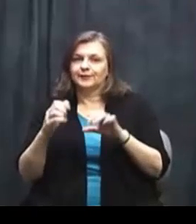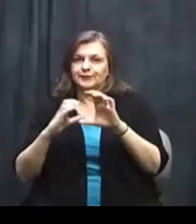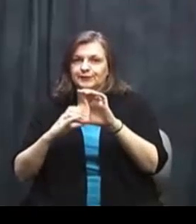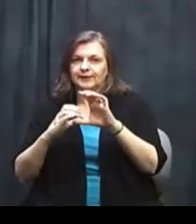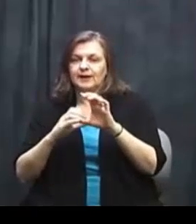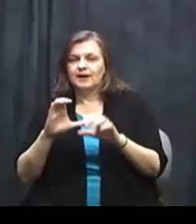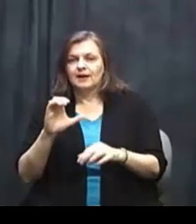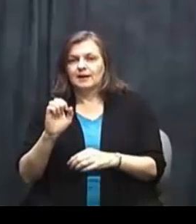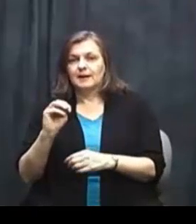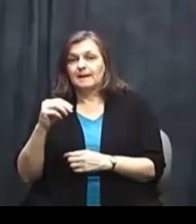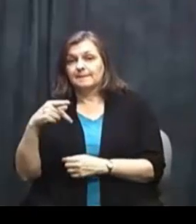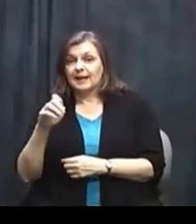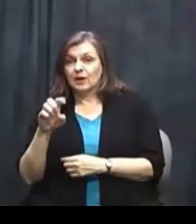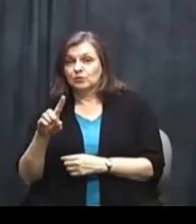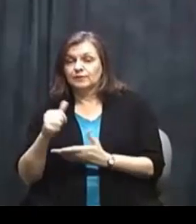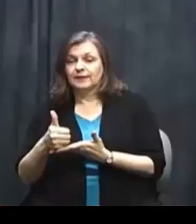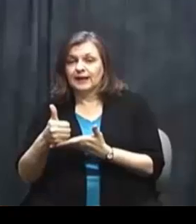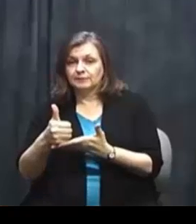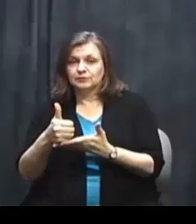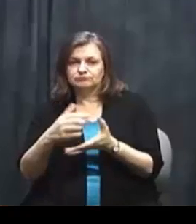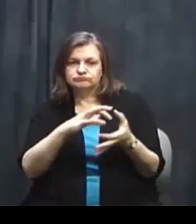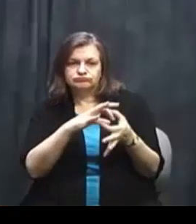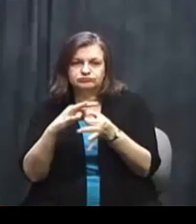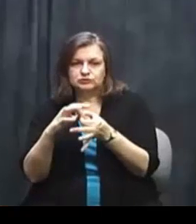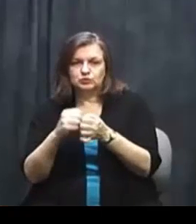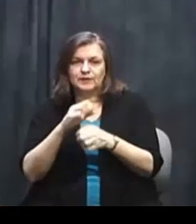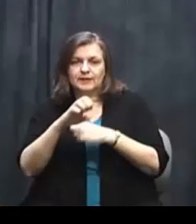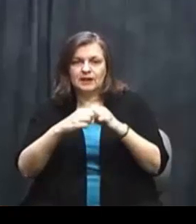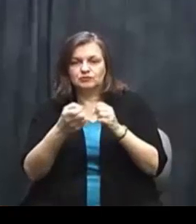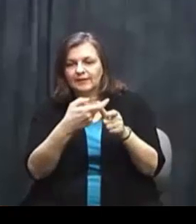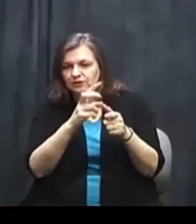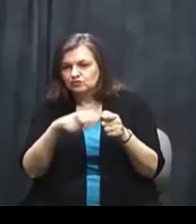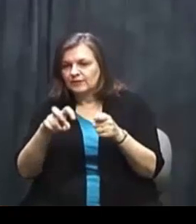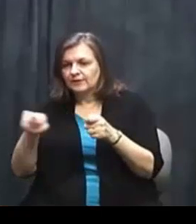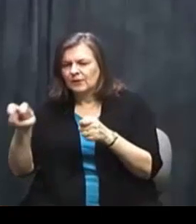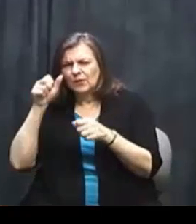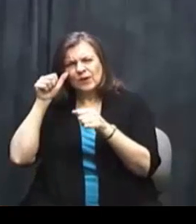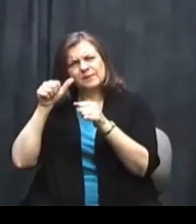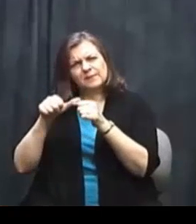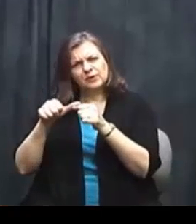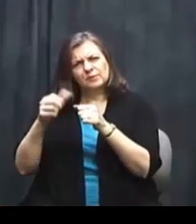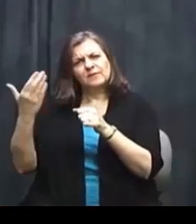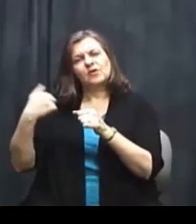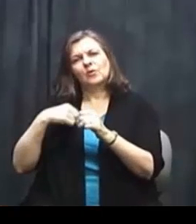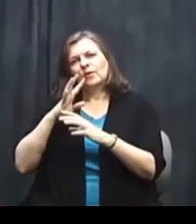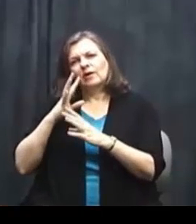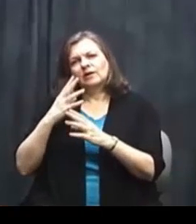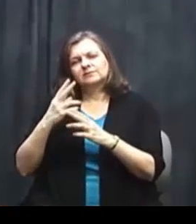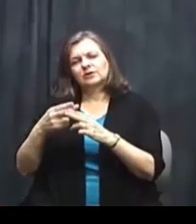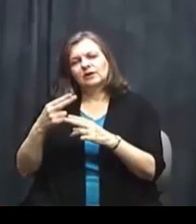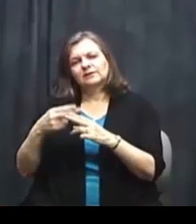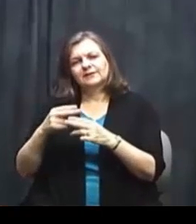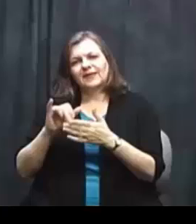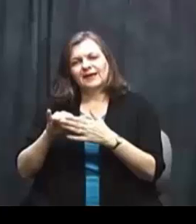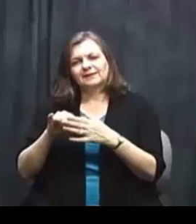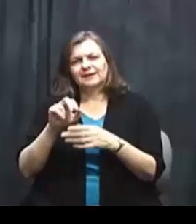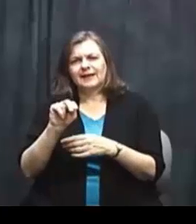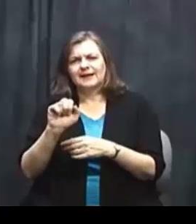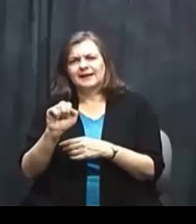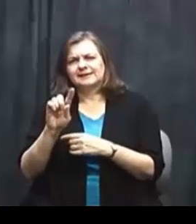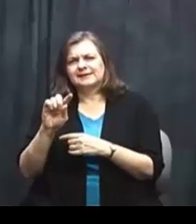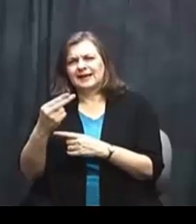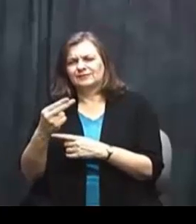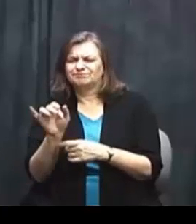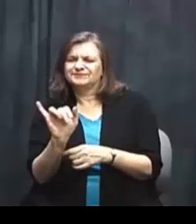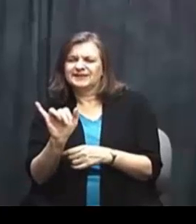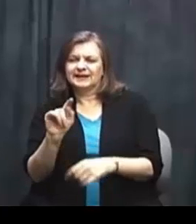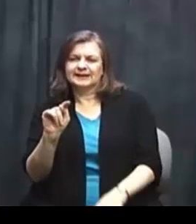to help us move electrons around remember we call these taxicabs or NADH